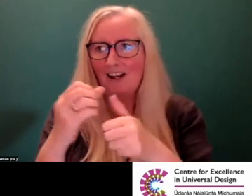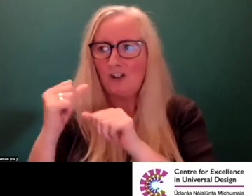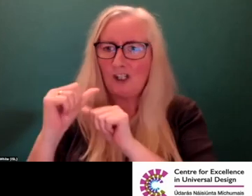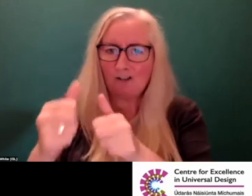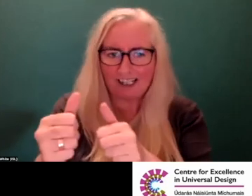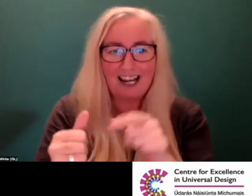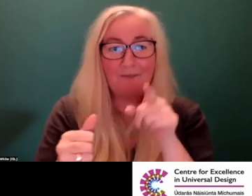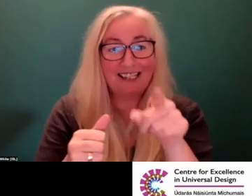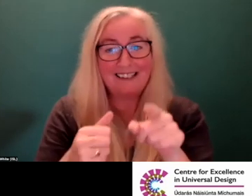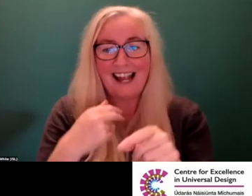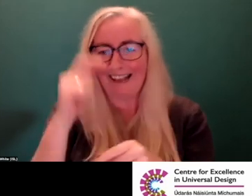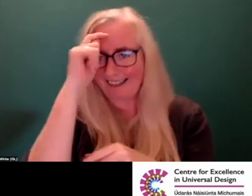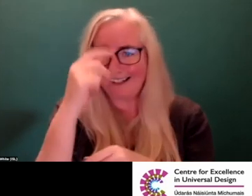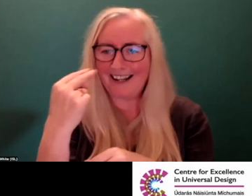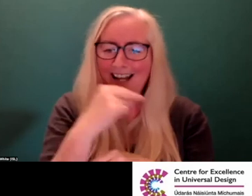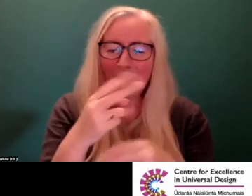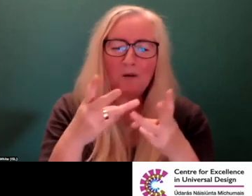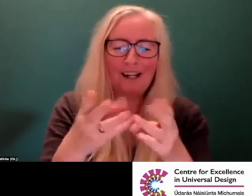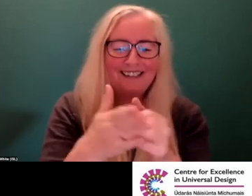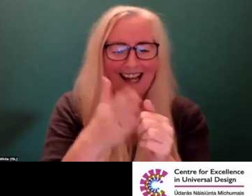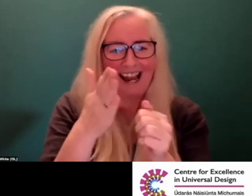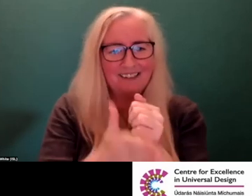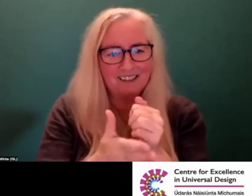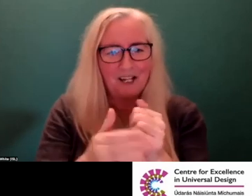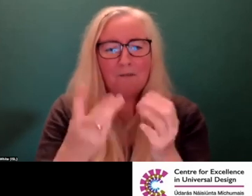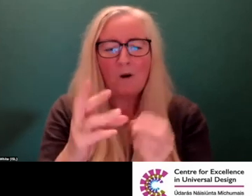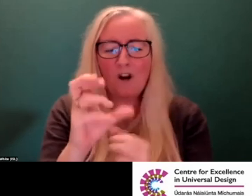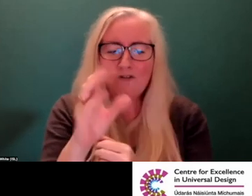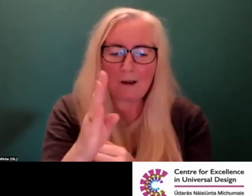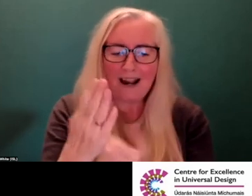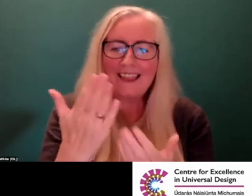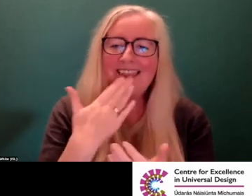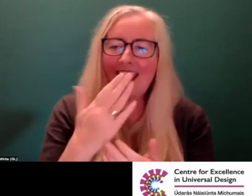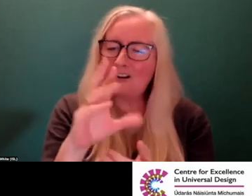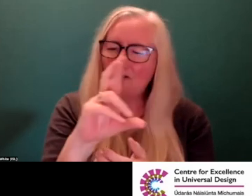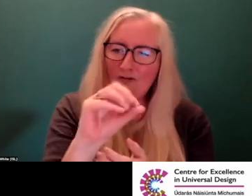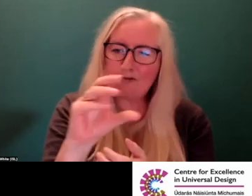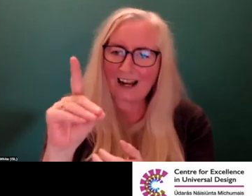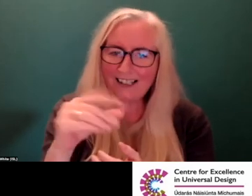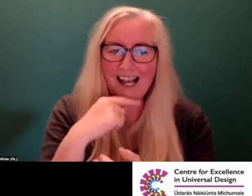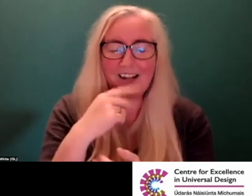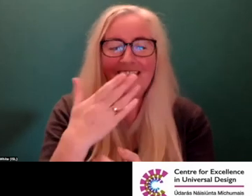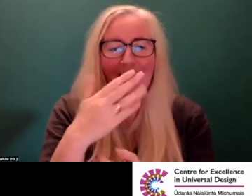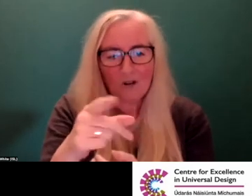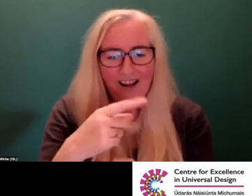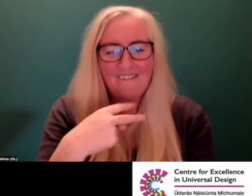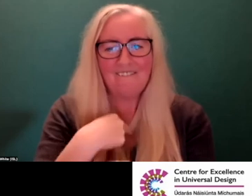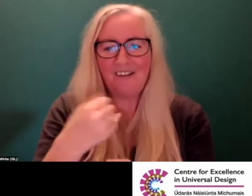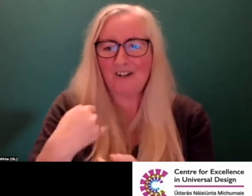Okay, look, I think that might be a really nice note to end on. So Rodd, I just want to thank you very much. I really, really enjoyed that.